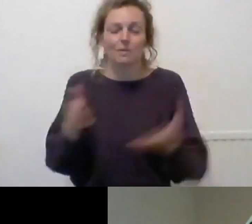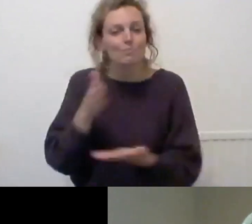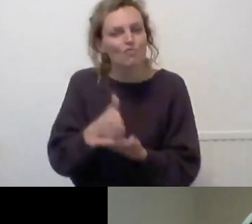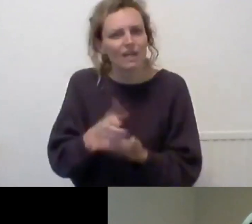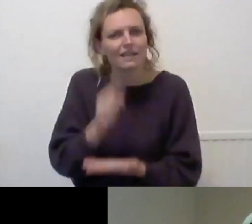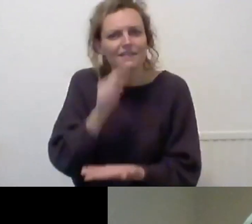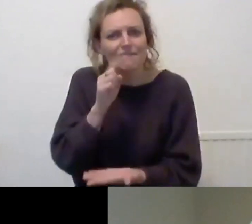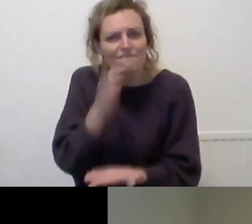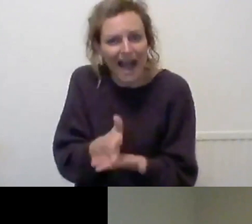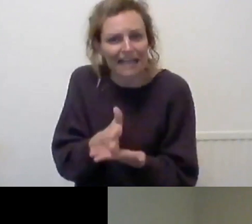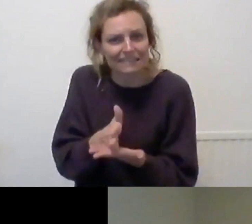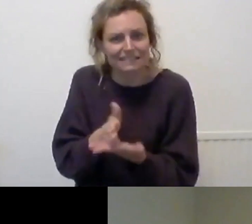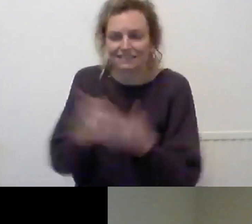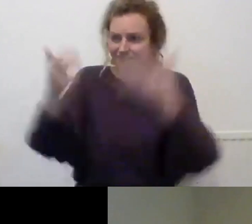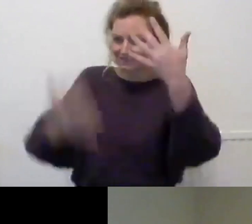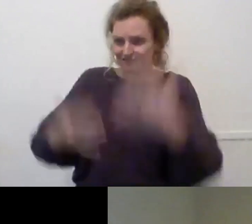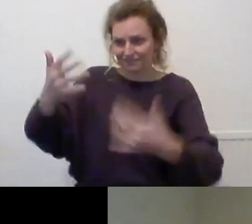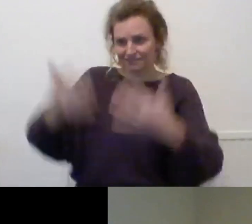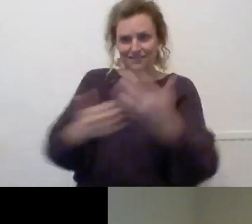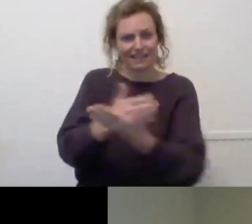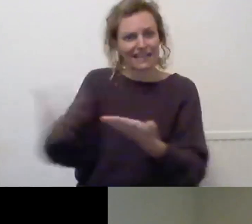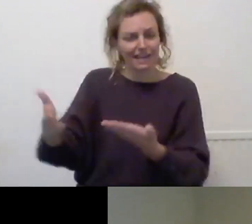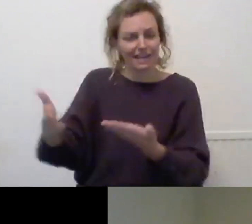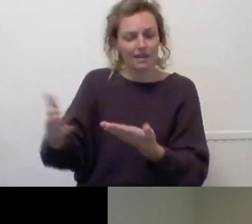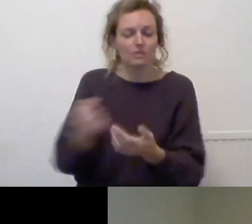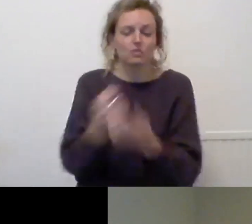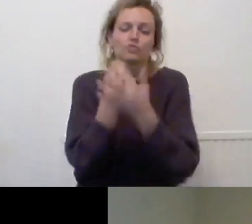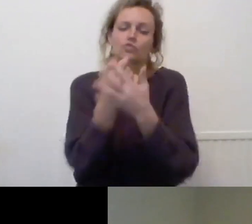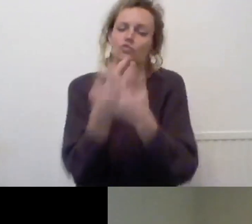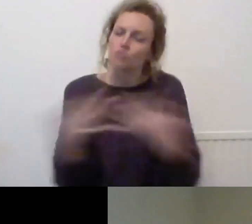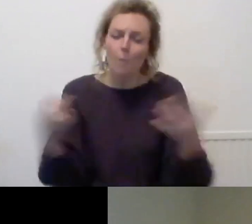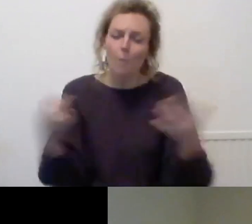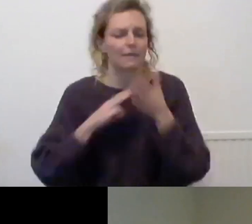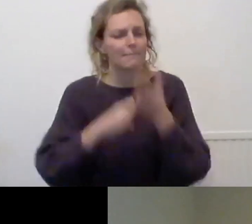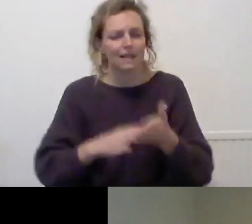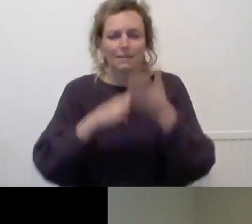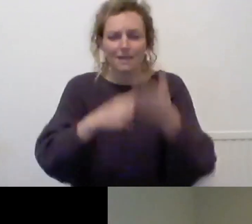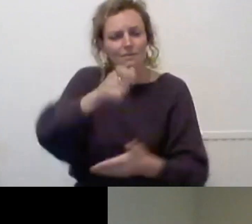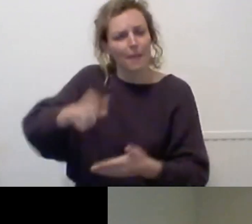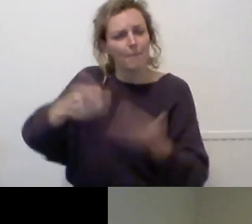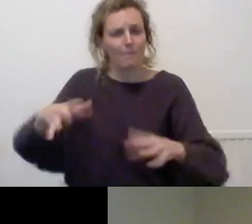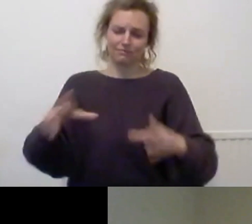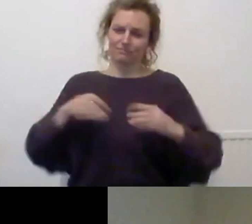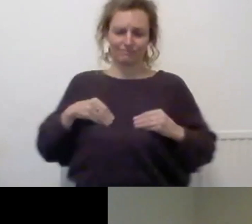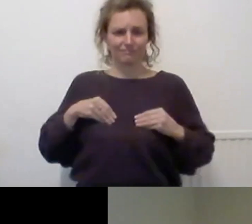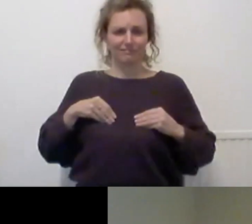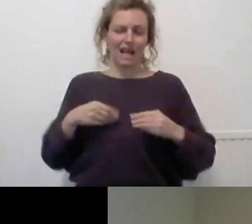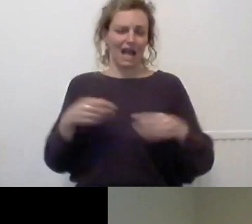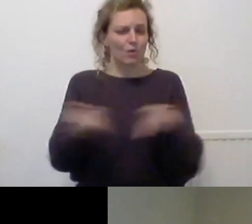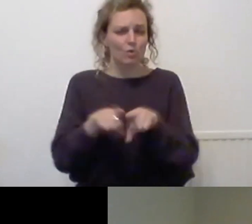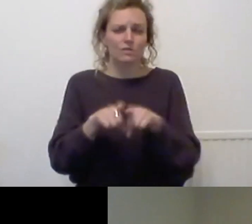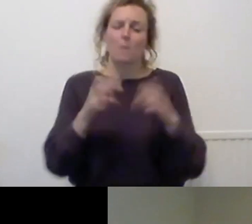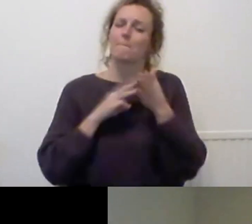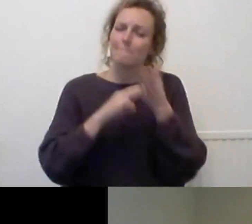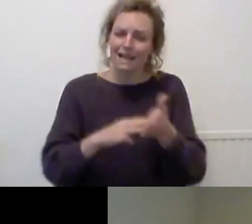Many have been infected. Millions of people have been infected, and millions have died. As of